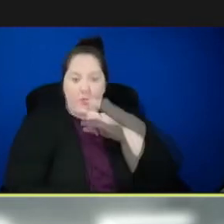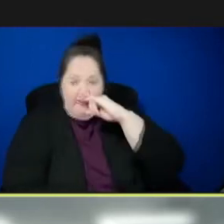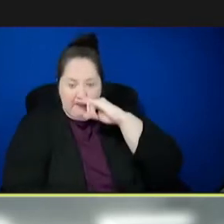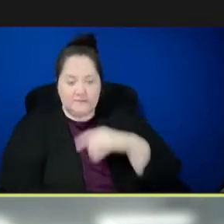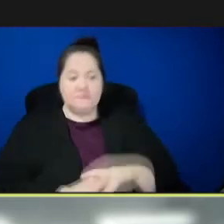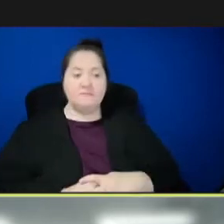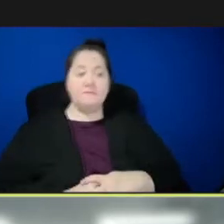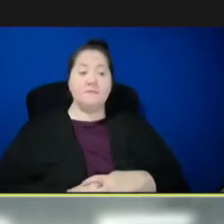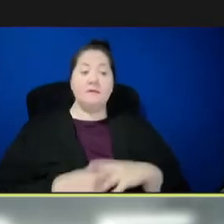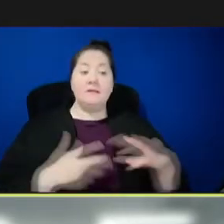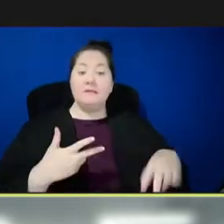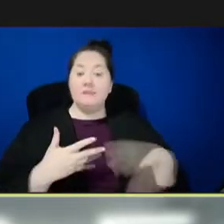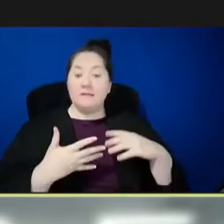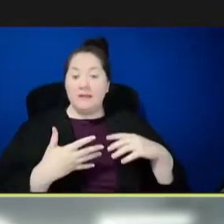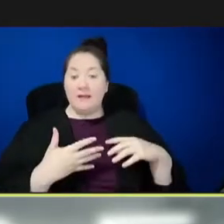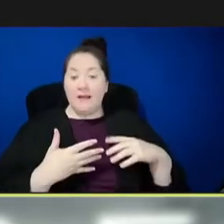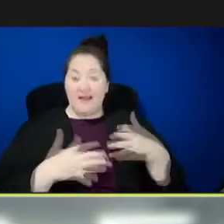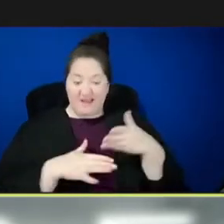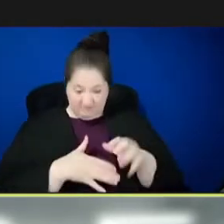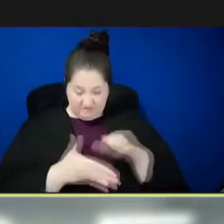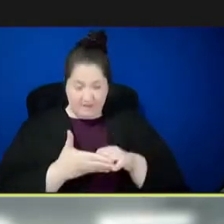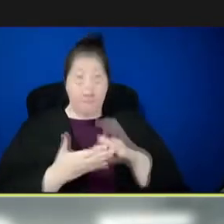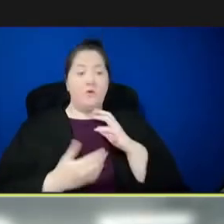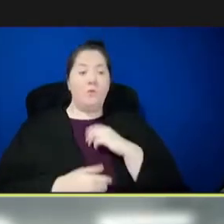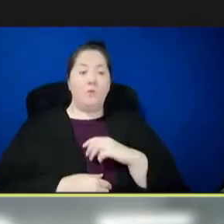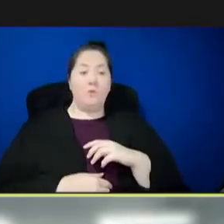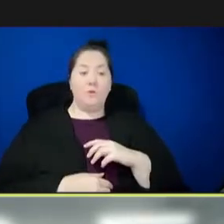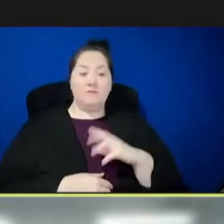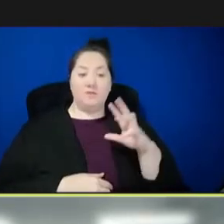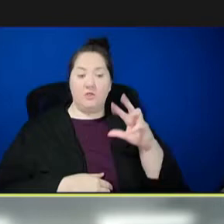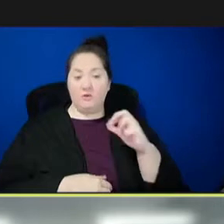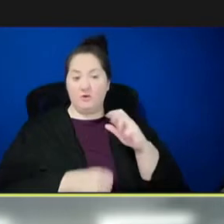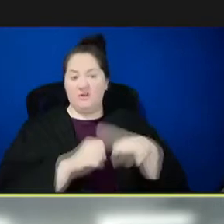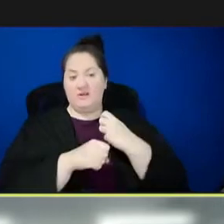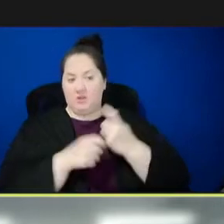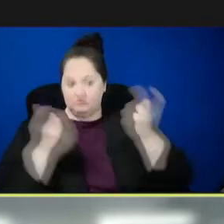history and impact of the Vaccines for Children program, as well as recommendations to enhance